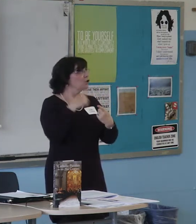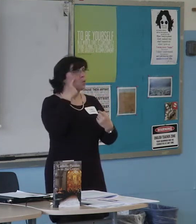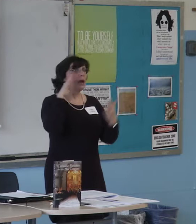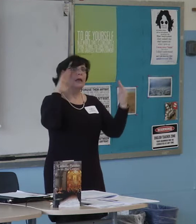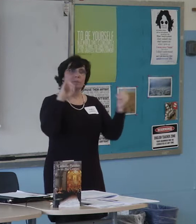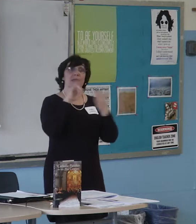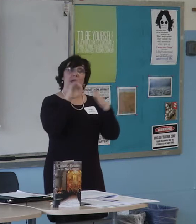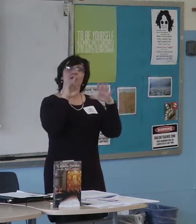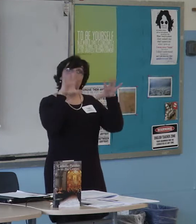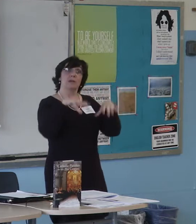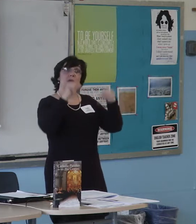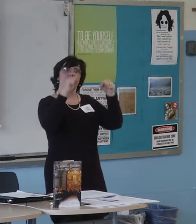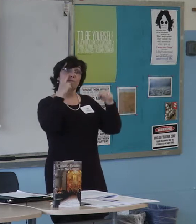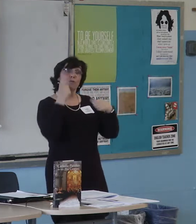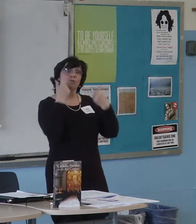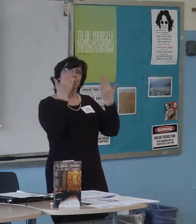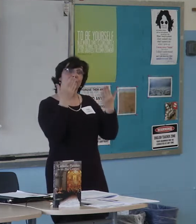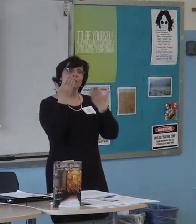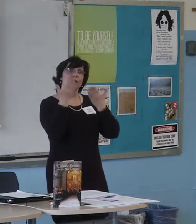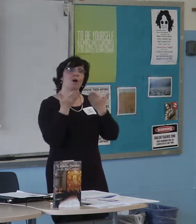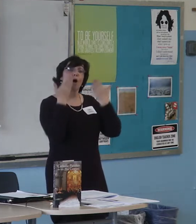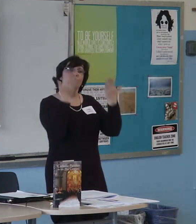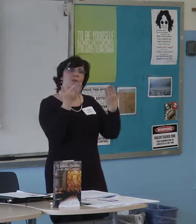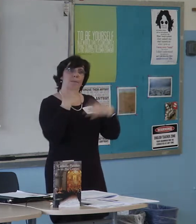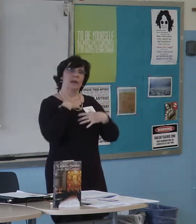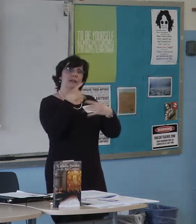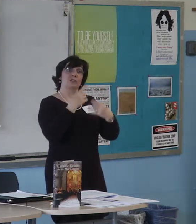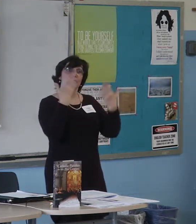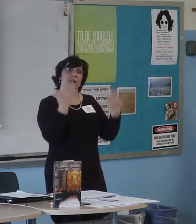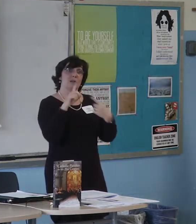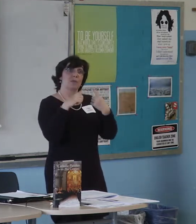in terms of the services offered, it's interesting here that when we're looking